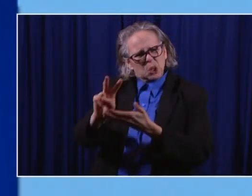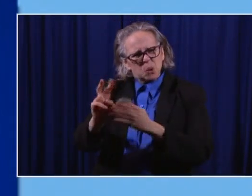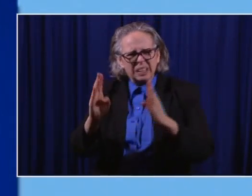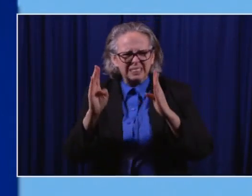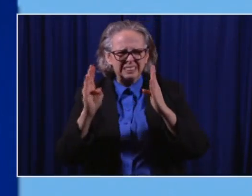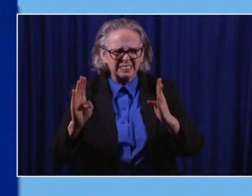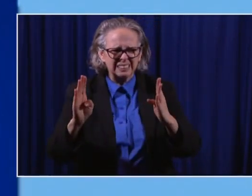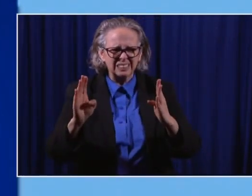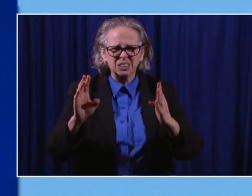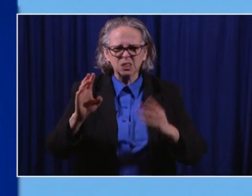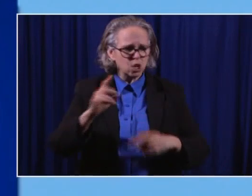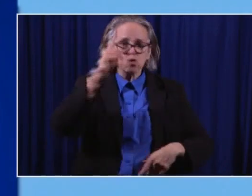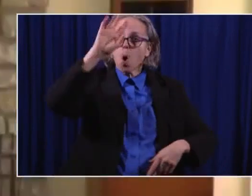ONE OUT OF EVERY ONE OF THE AND LAST TWO WEEKS WERE DIAGNOSE